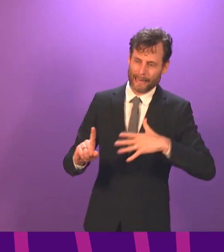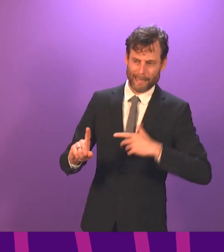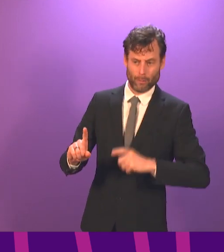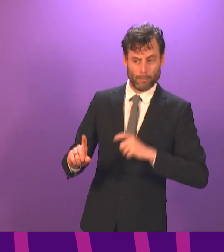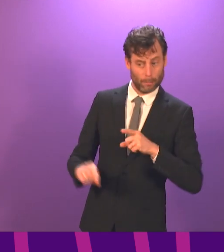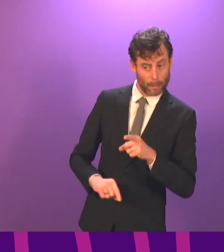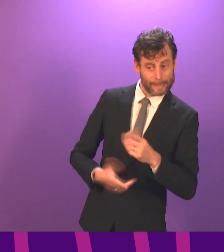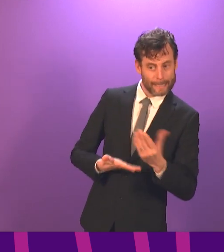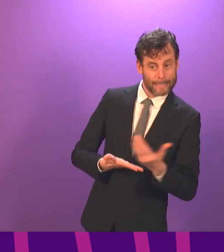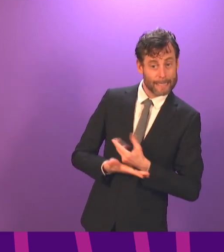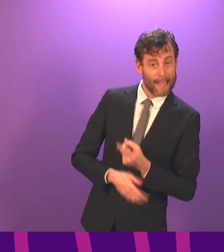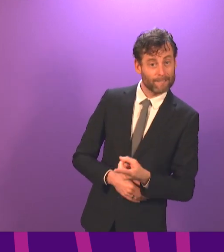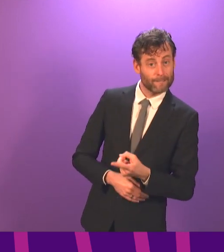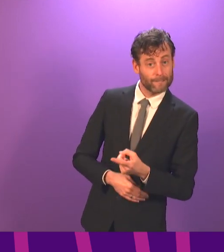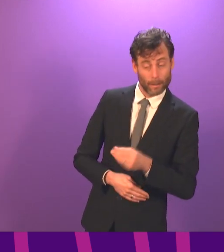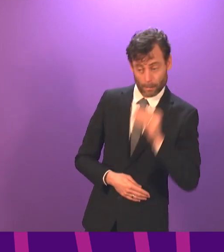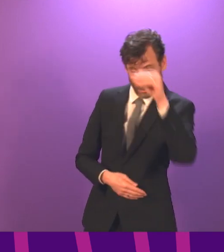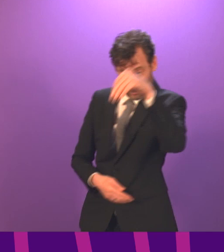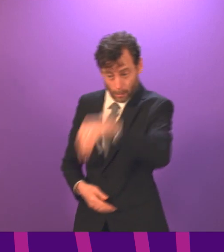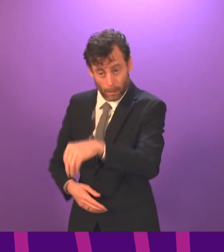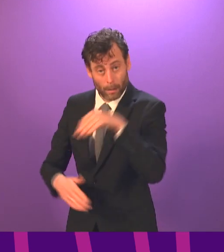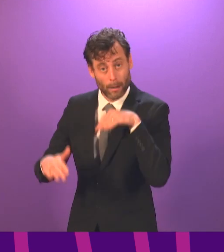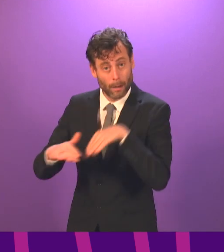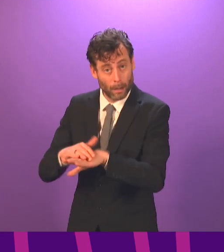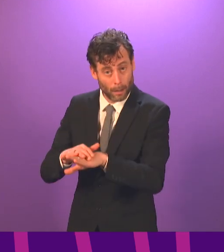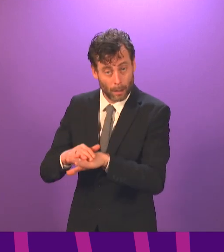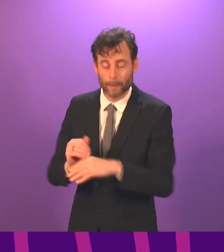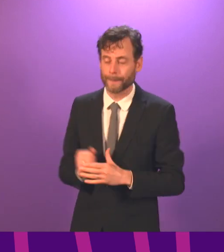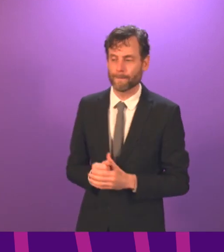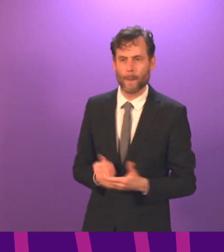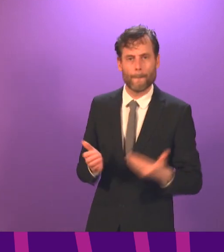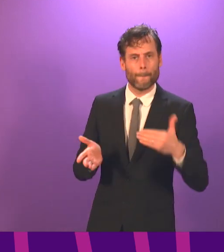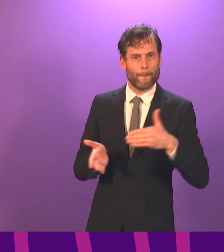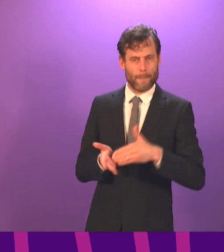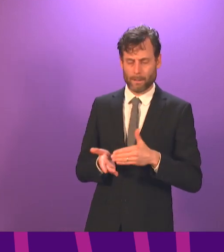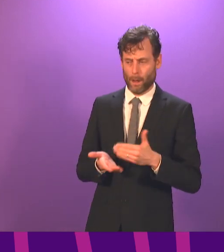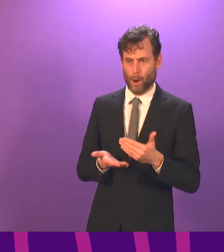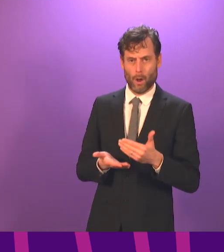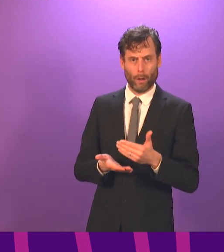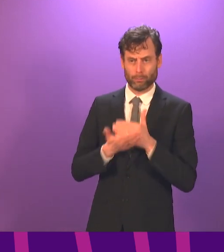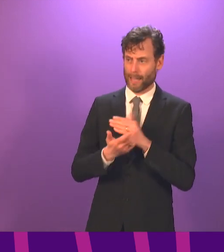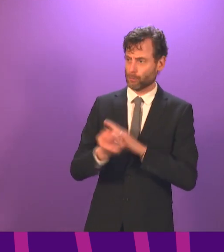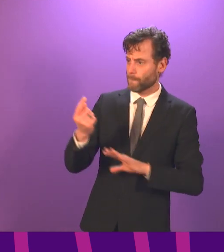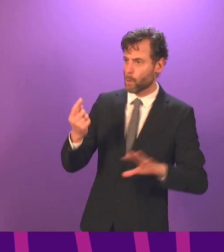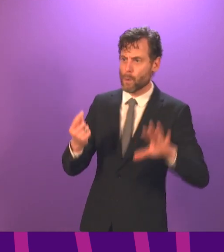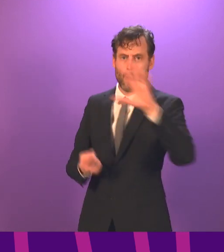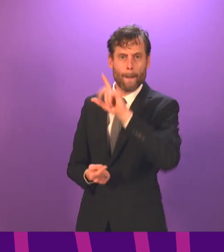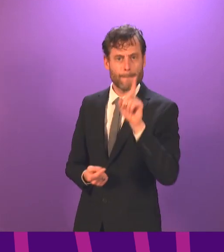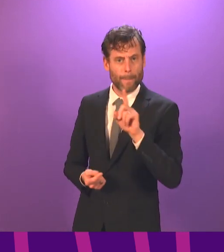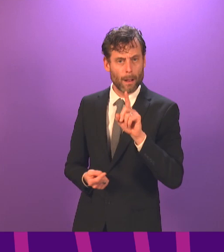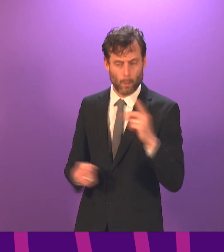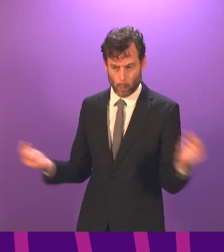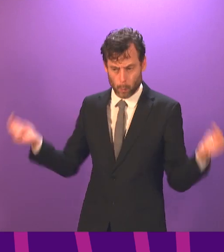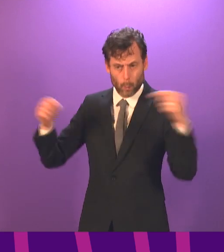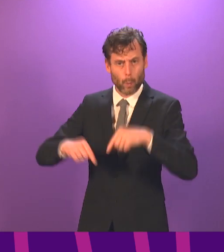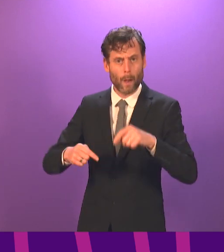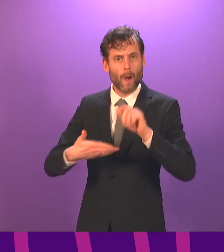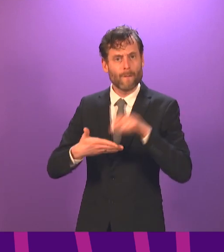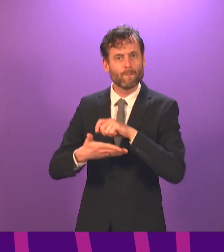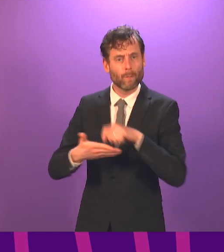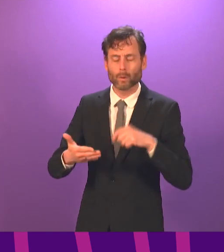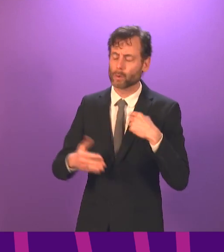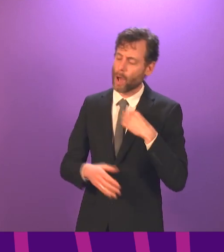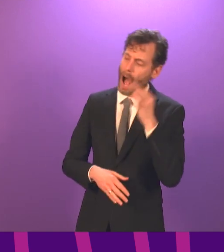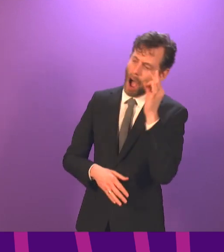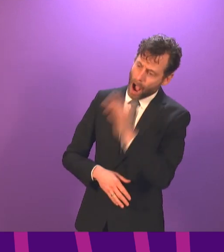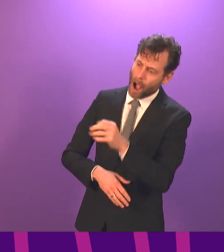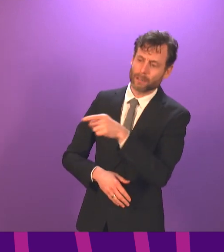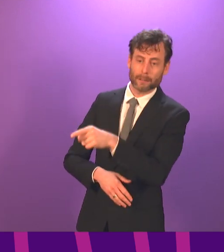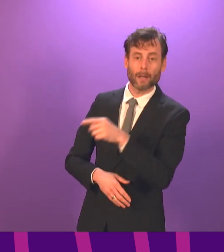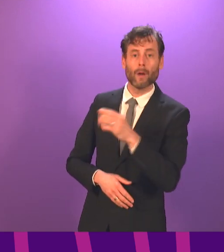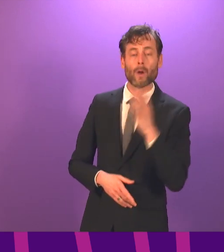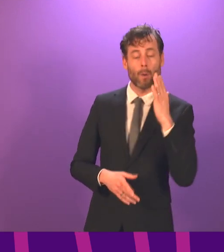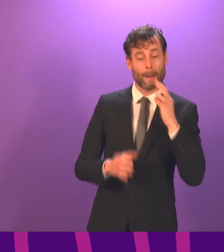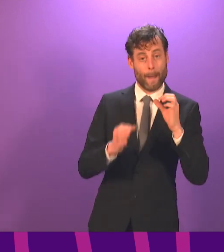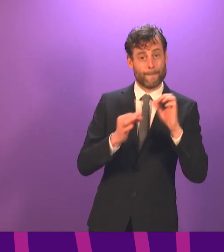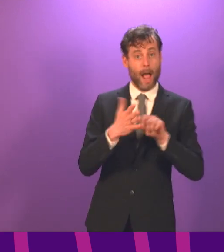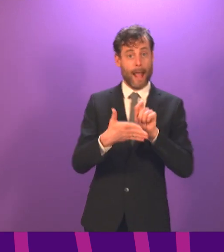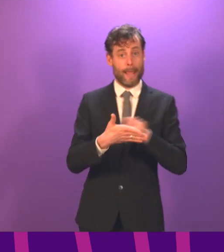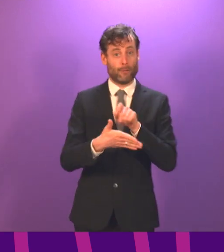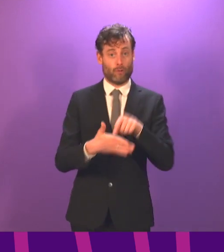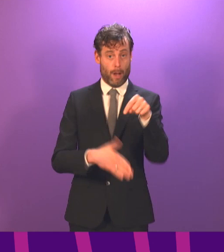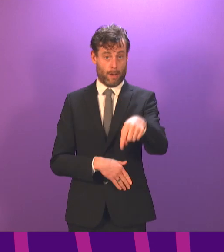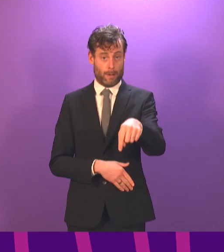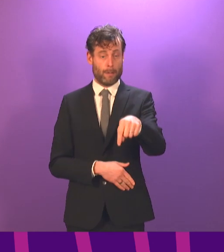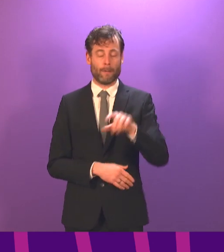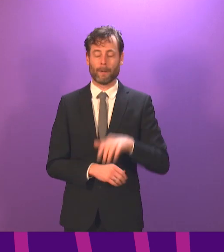polling places and the protection that will be afforded across constituencies. Will there